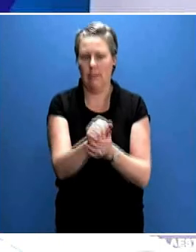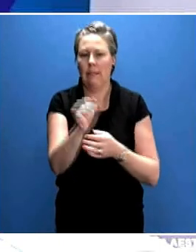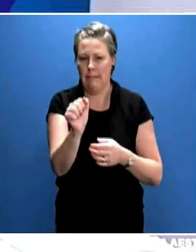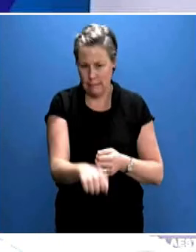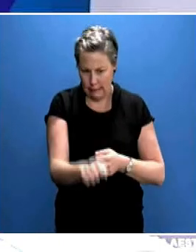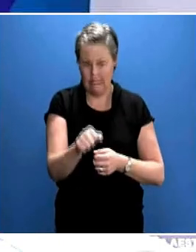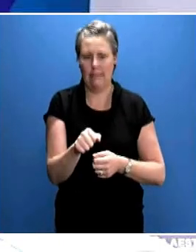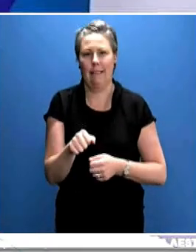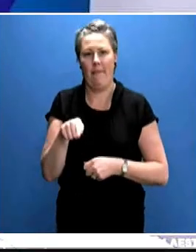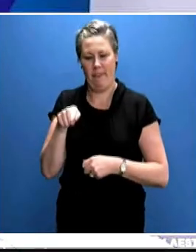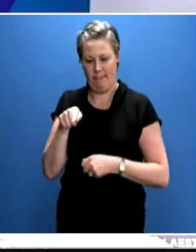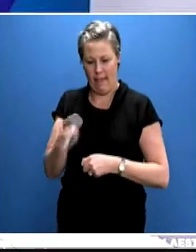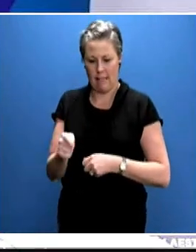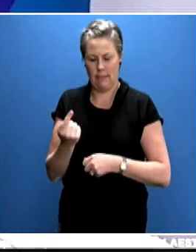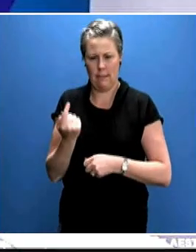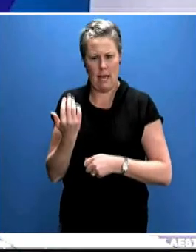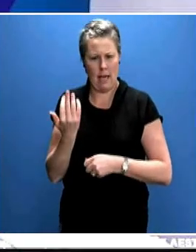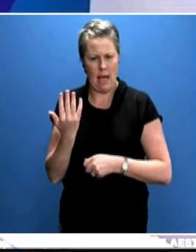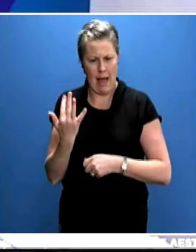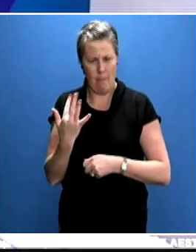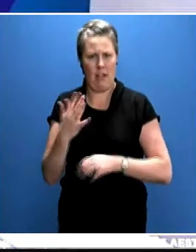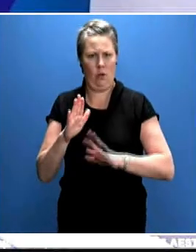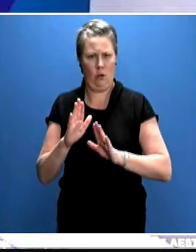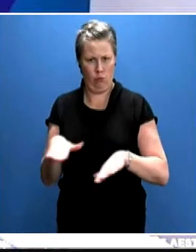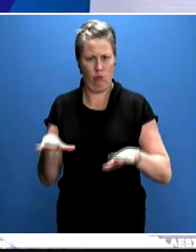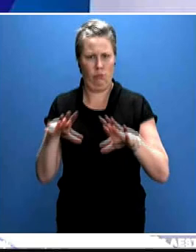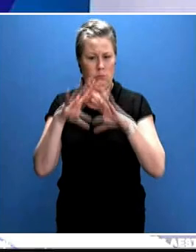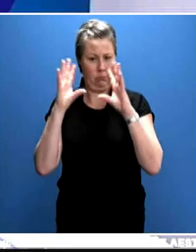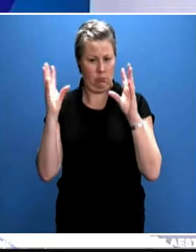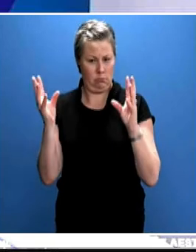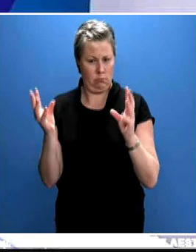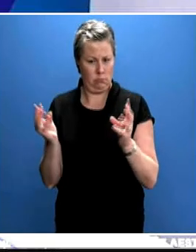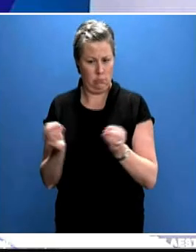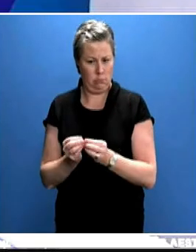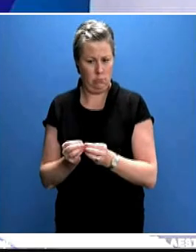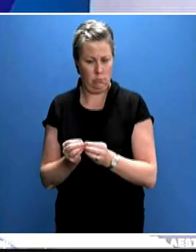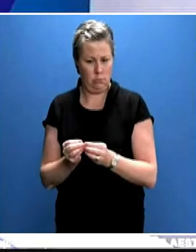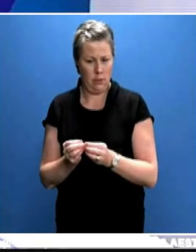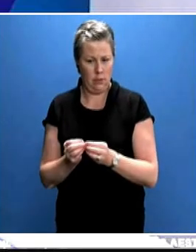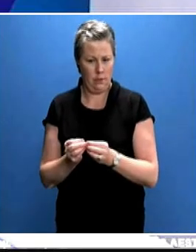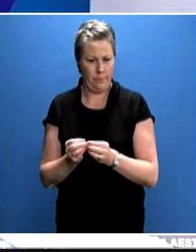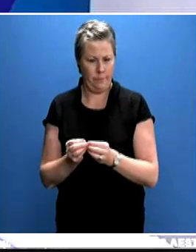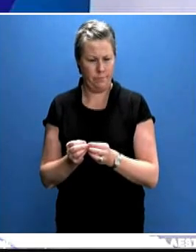the number of children. Right. How do you know which ones have disability and which ones don't?